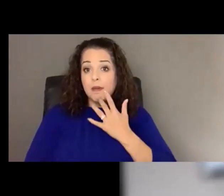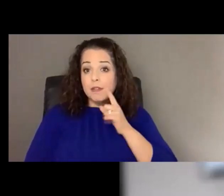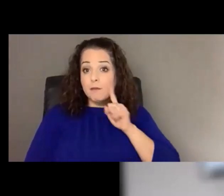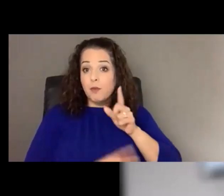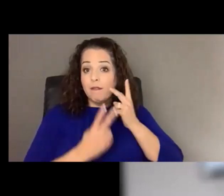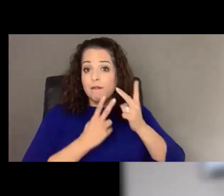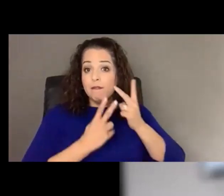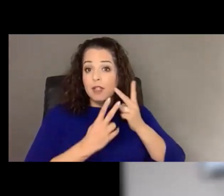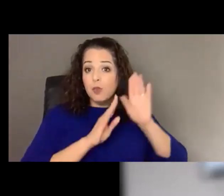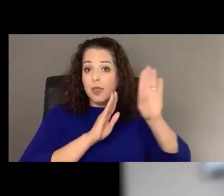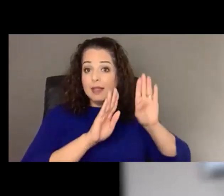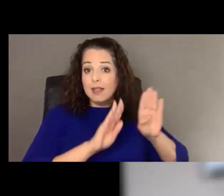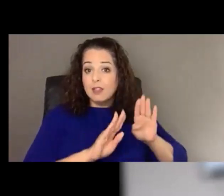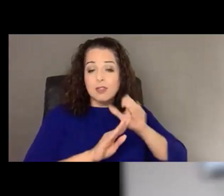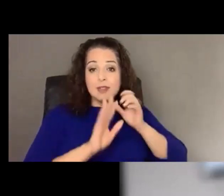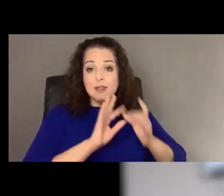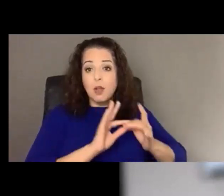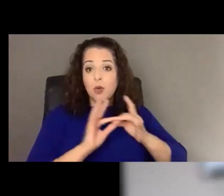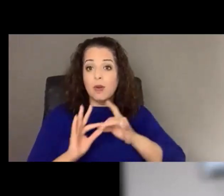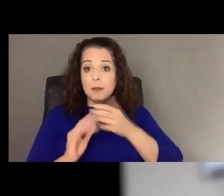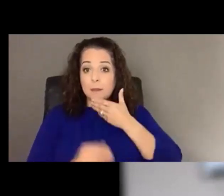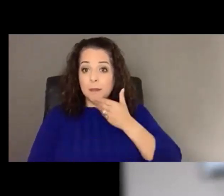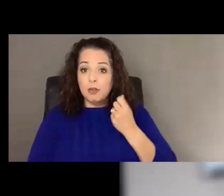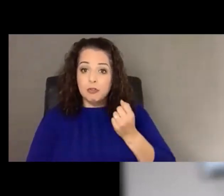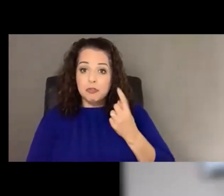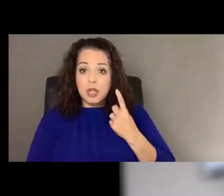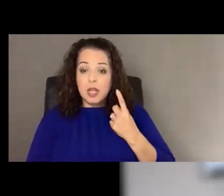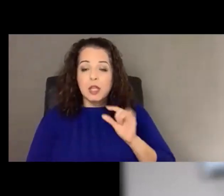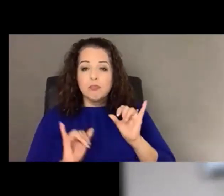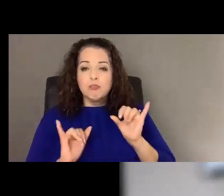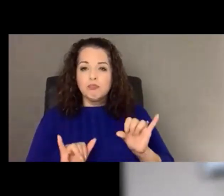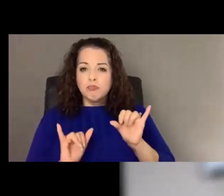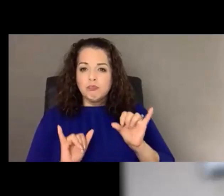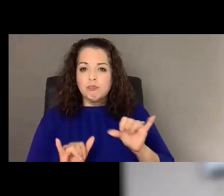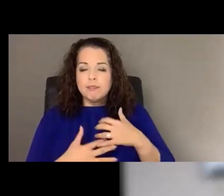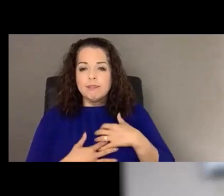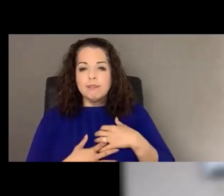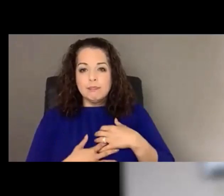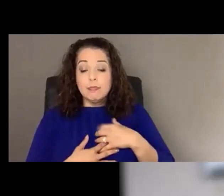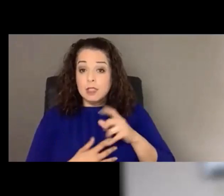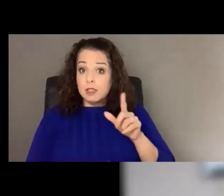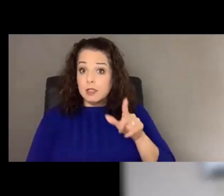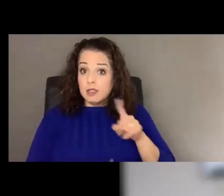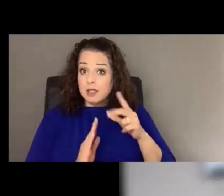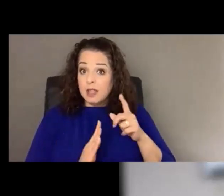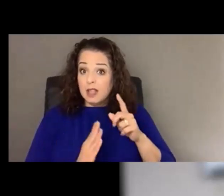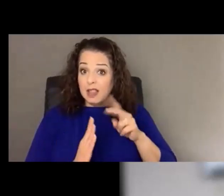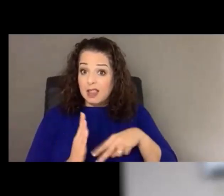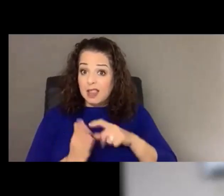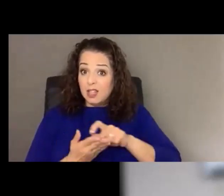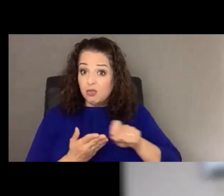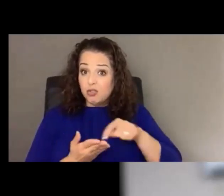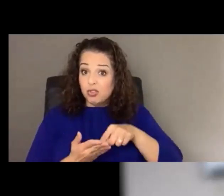does not correlate with better understanding. Does the literature indicate whether data visualizations